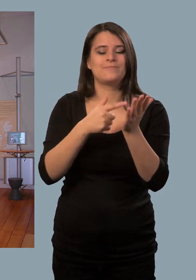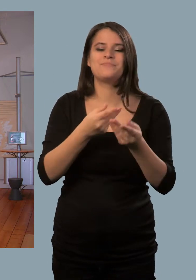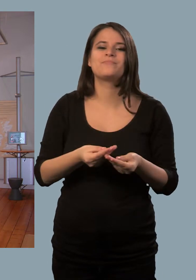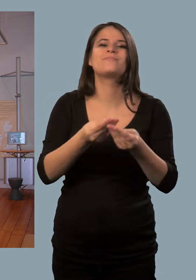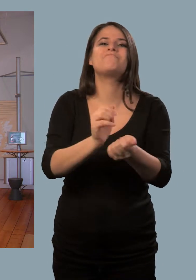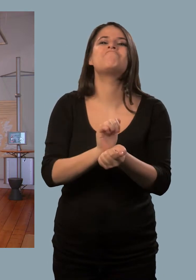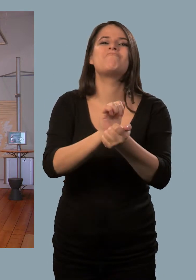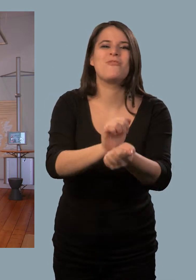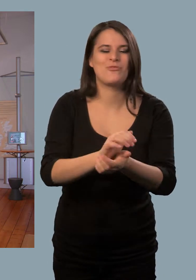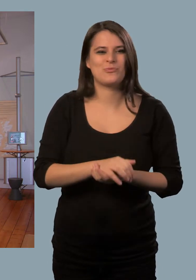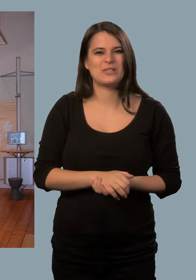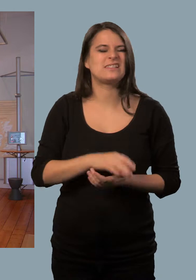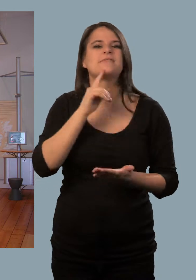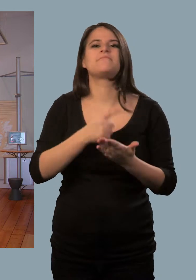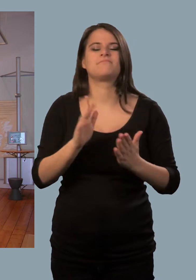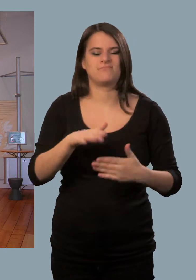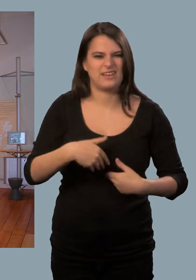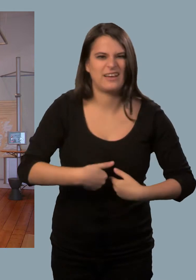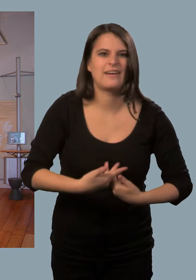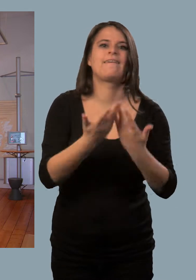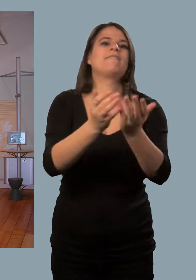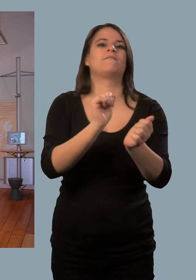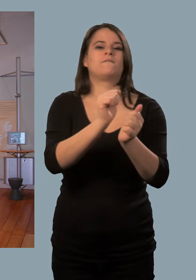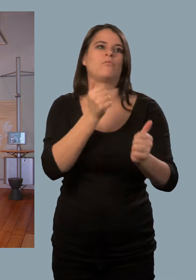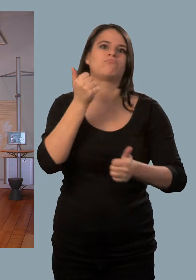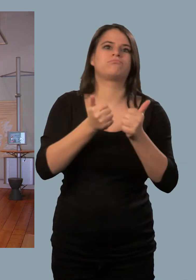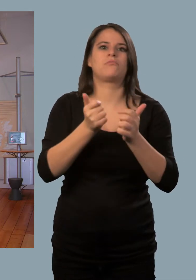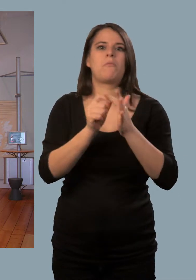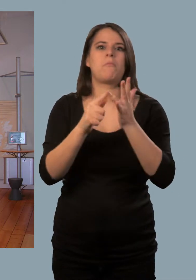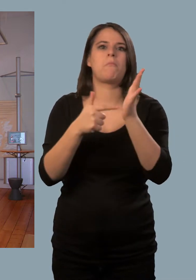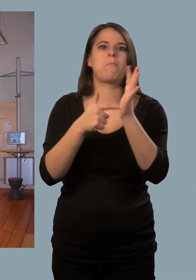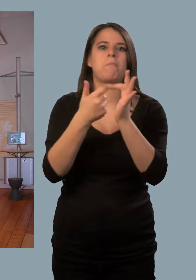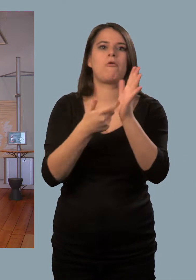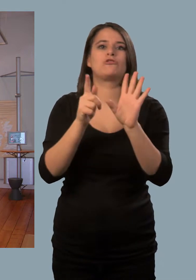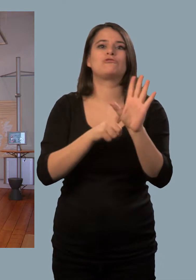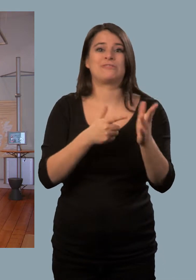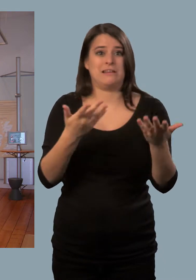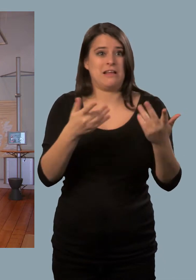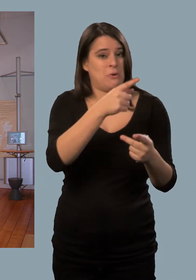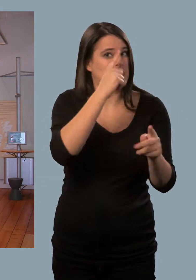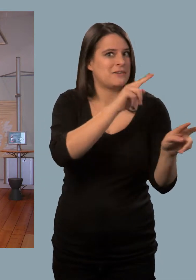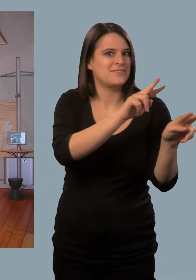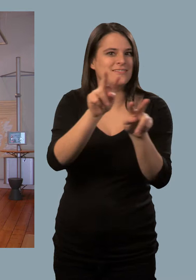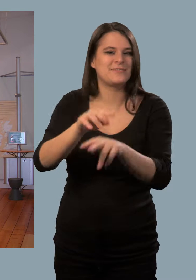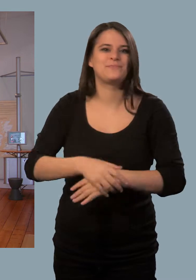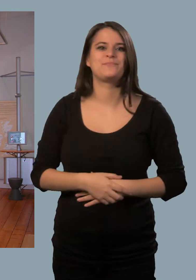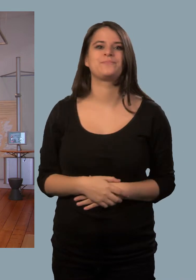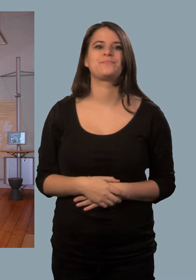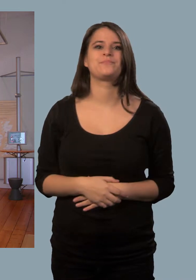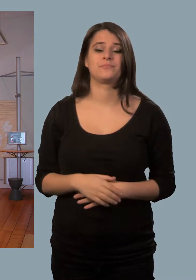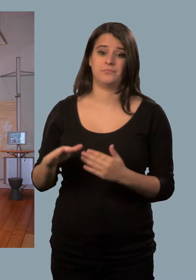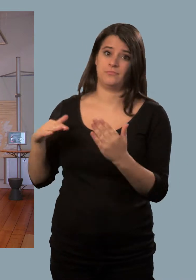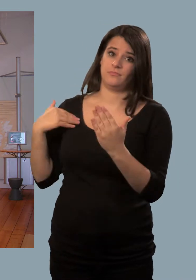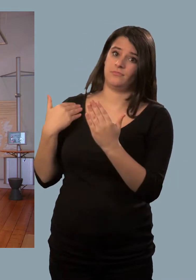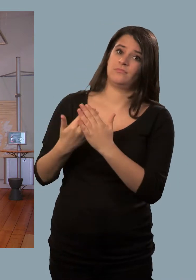of Popular Pottery to the museum, where it can still be seen.